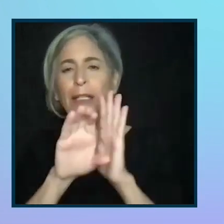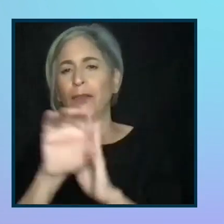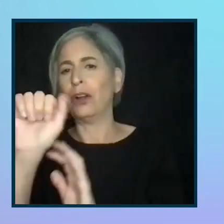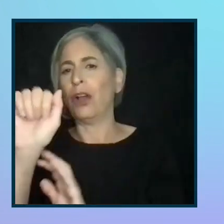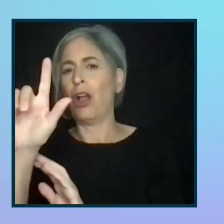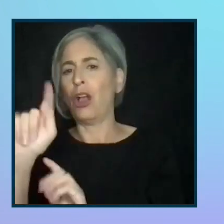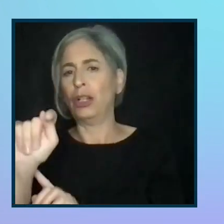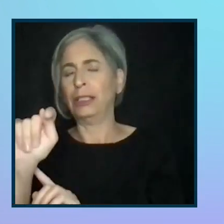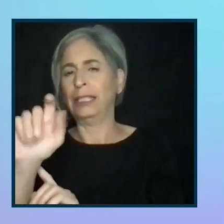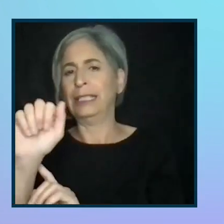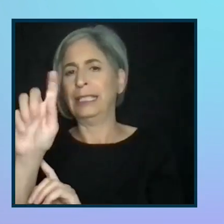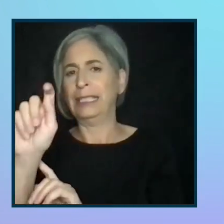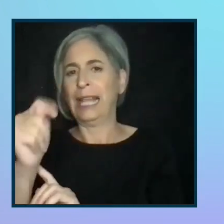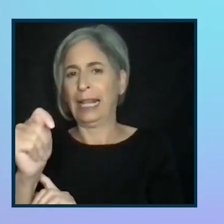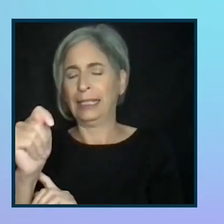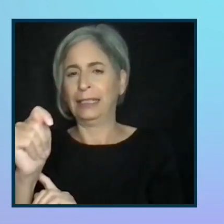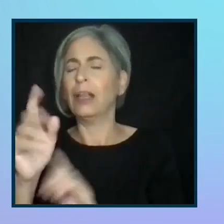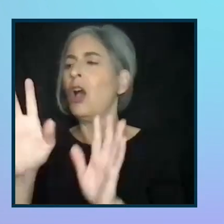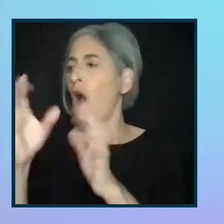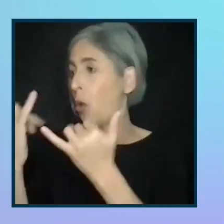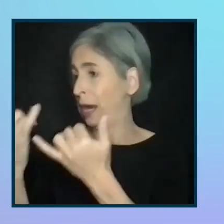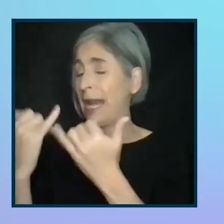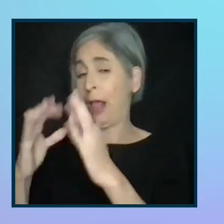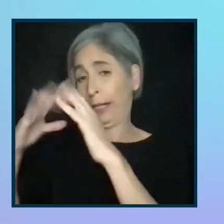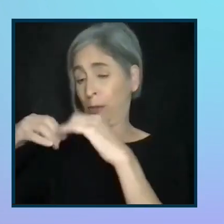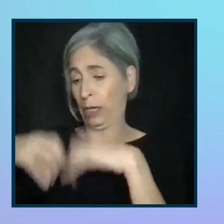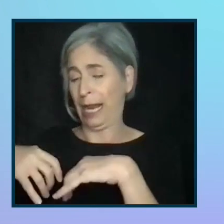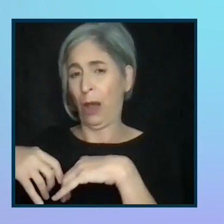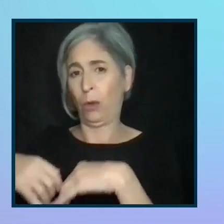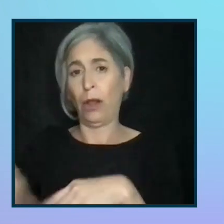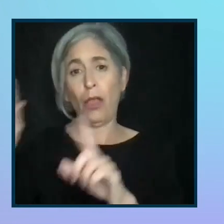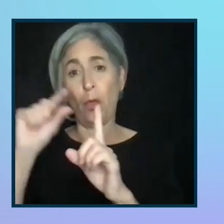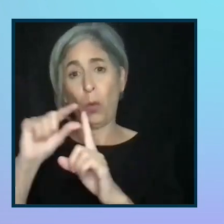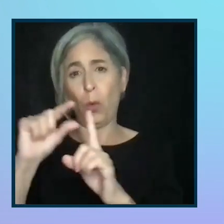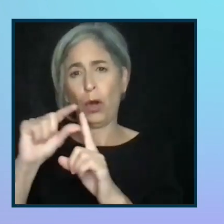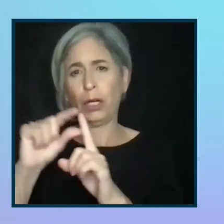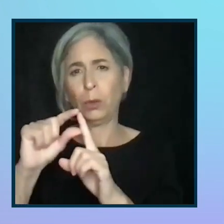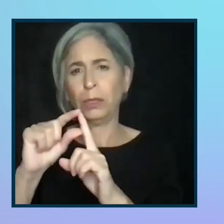So let's break this down it a little bit. So the word was accountability.